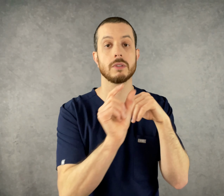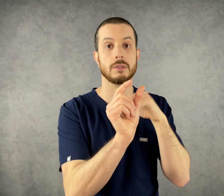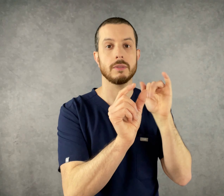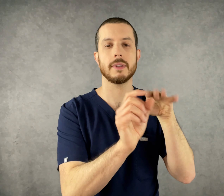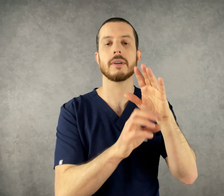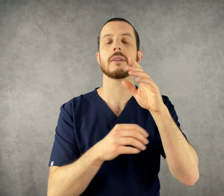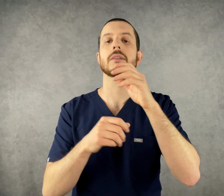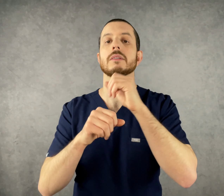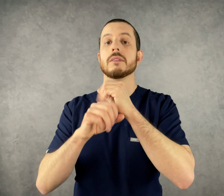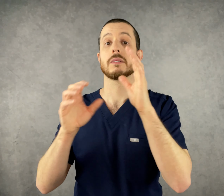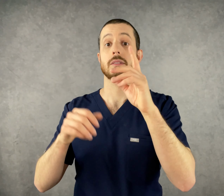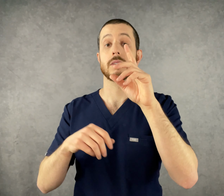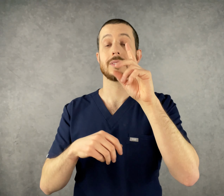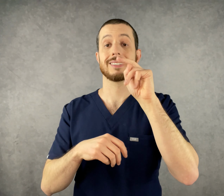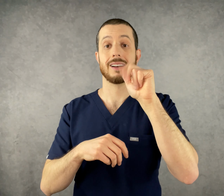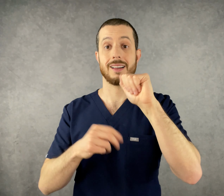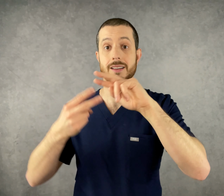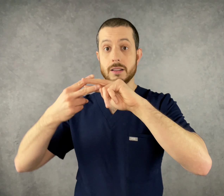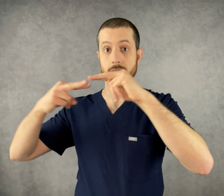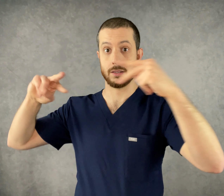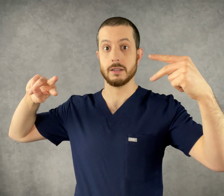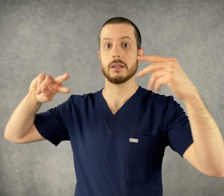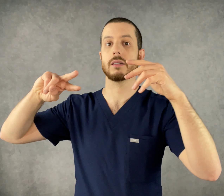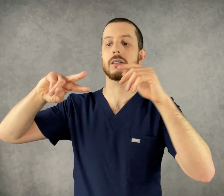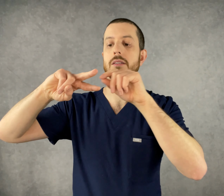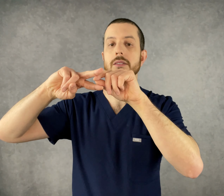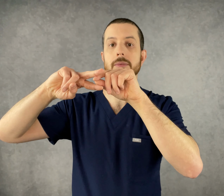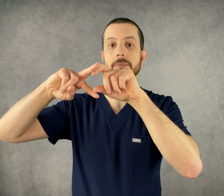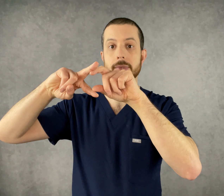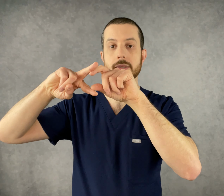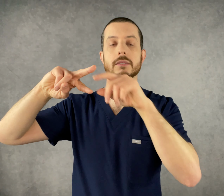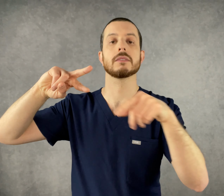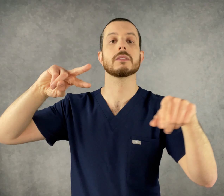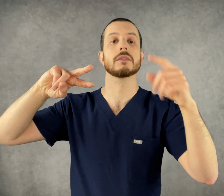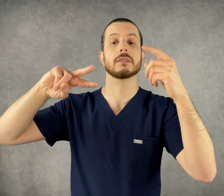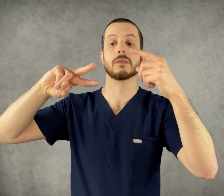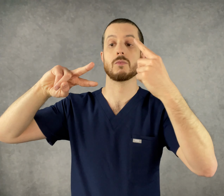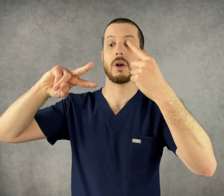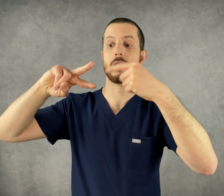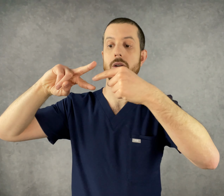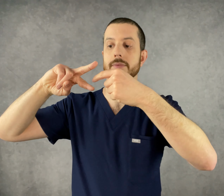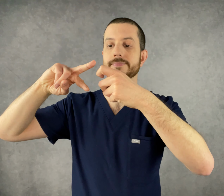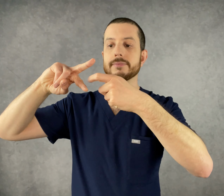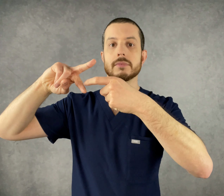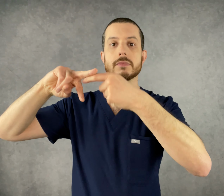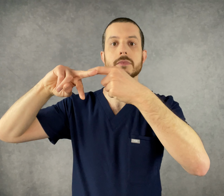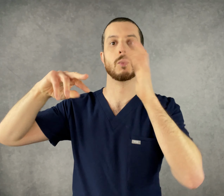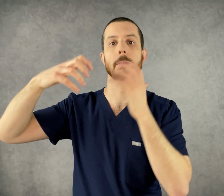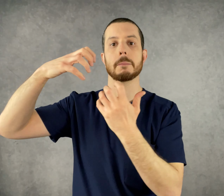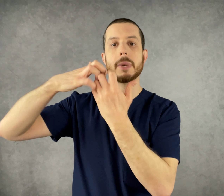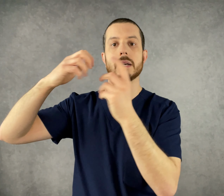Now, if you imagine the double helix of DNA, separate the two strands, you can create an RNA strand that matches